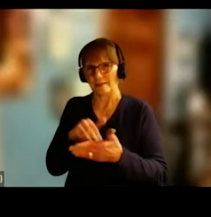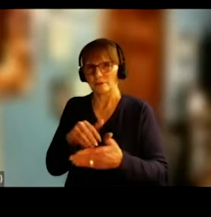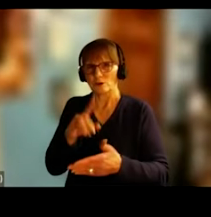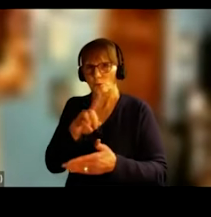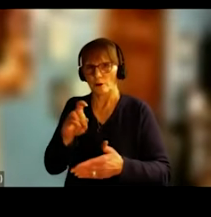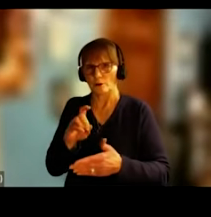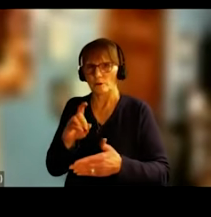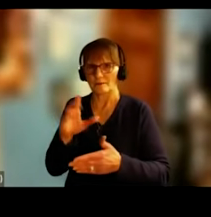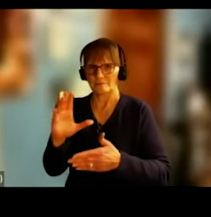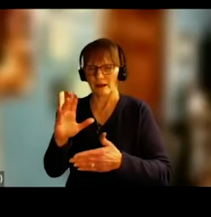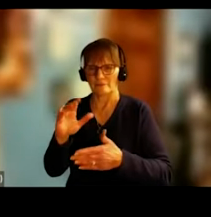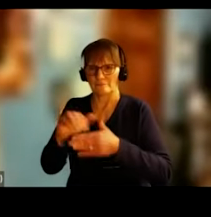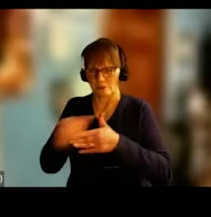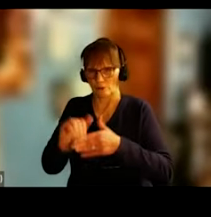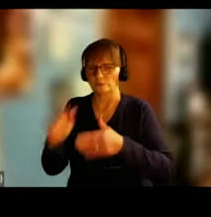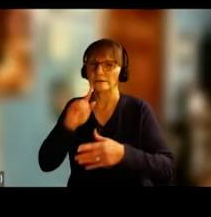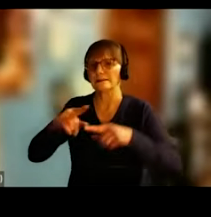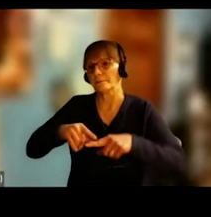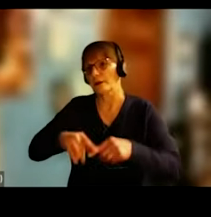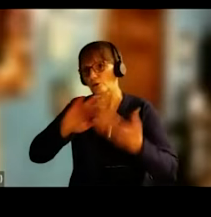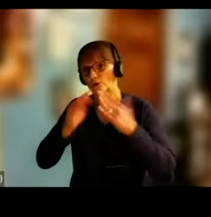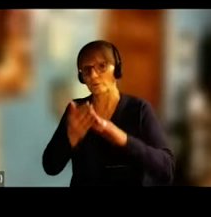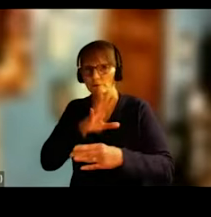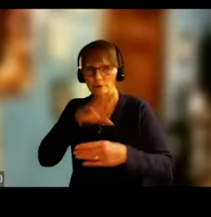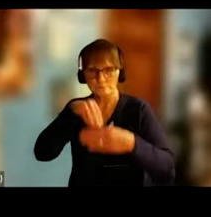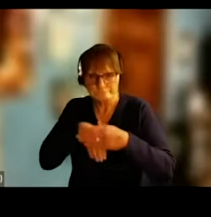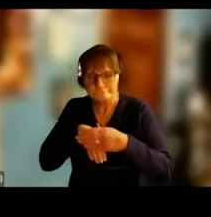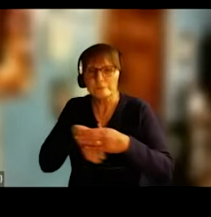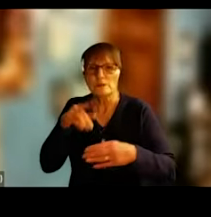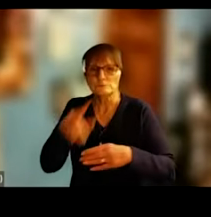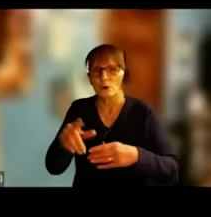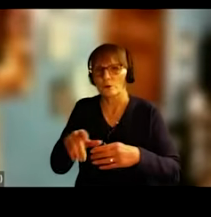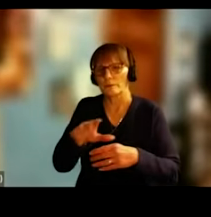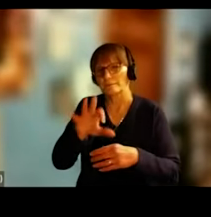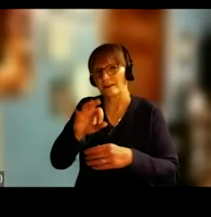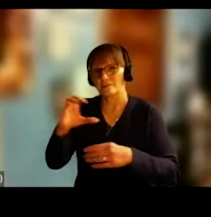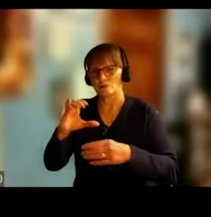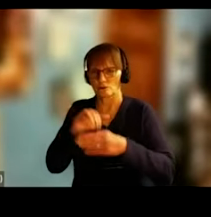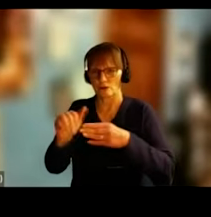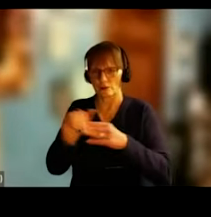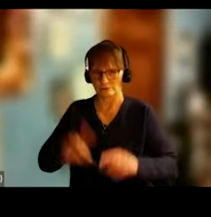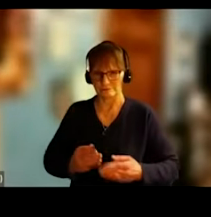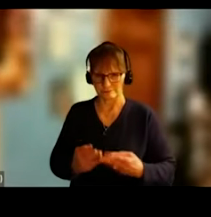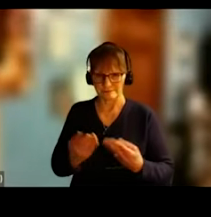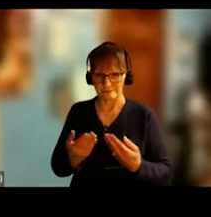Of course, that might be greater depending on the community that you're in. So that is a huge, about a $900 difference between what housing is available